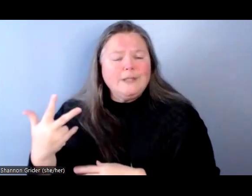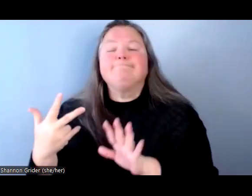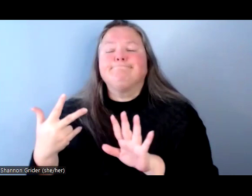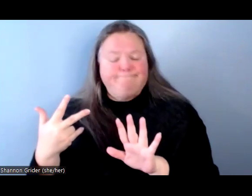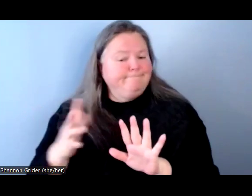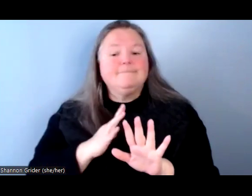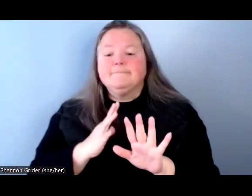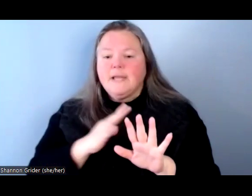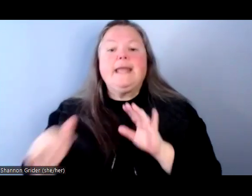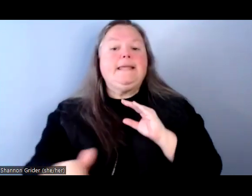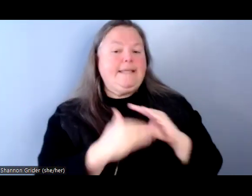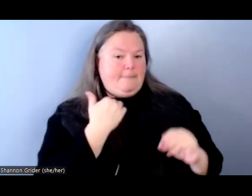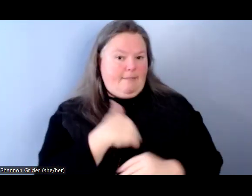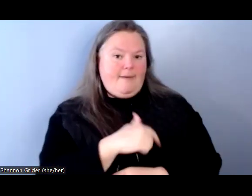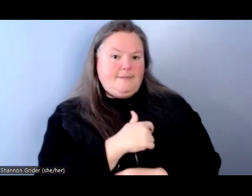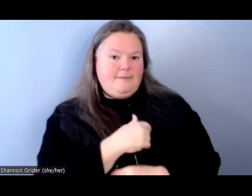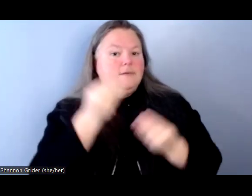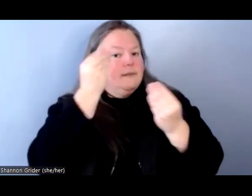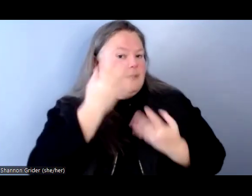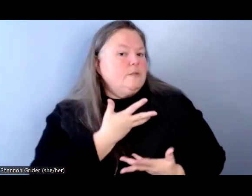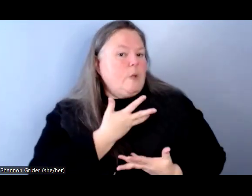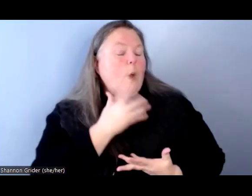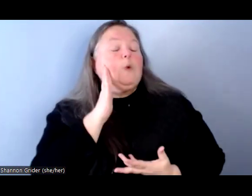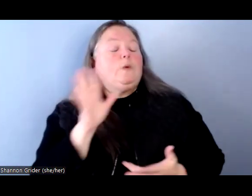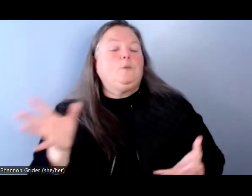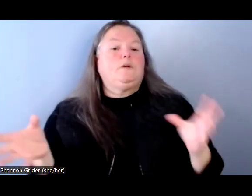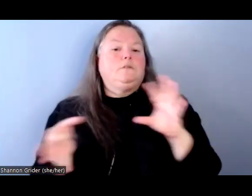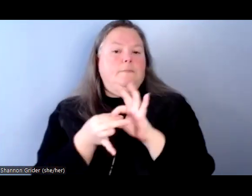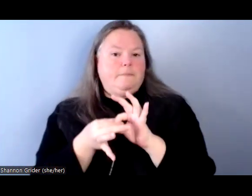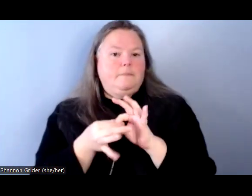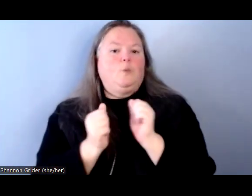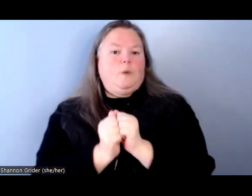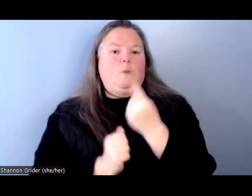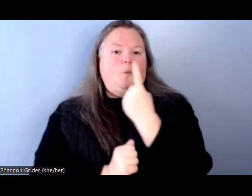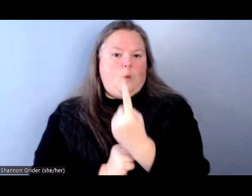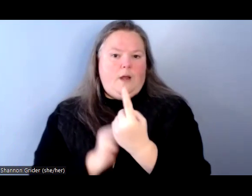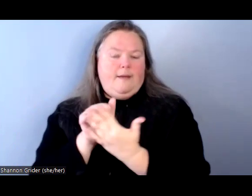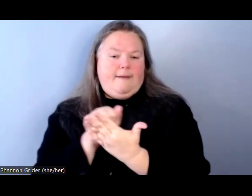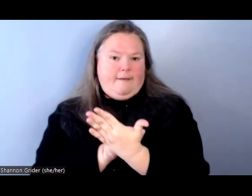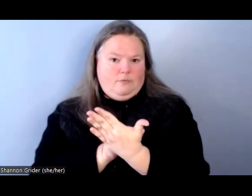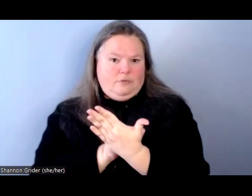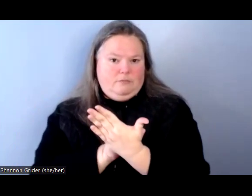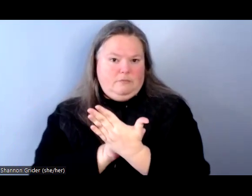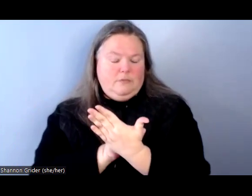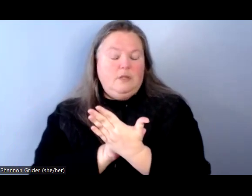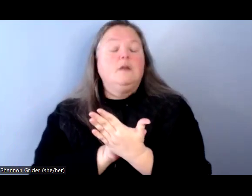system, please email us to let us know so that we can combine